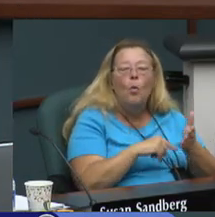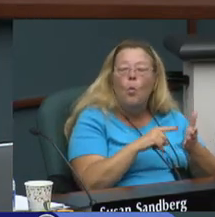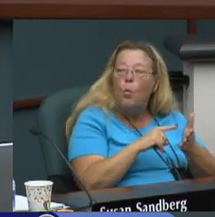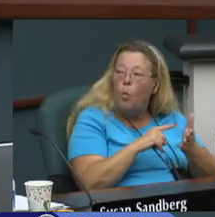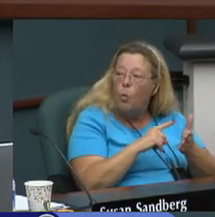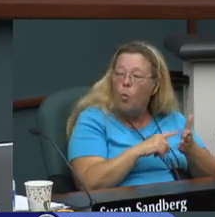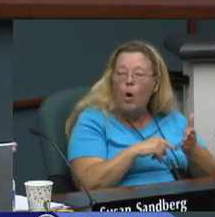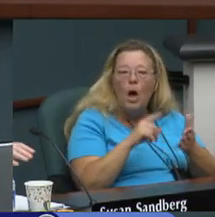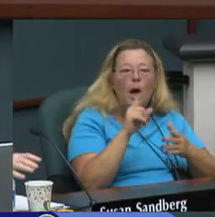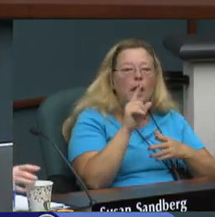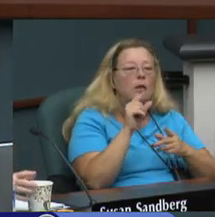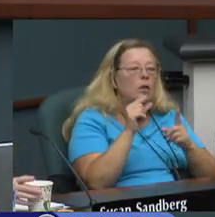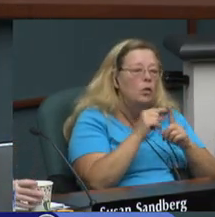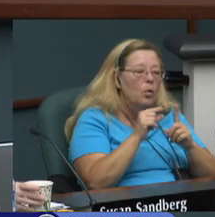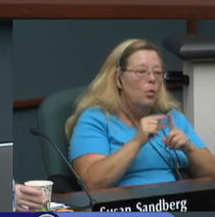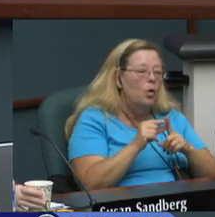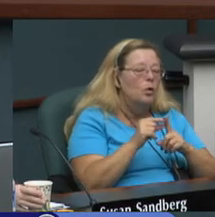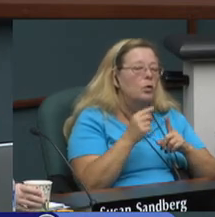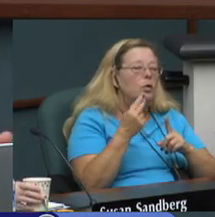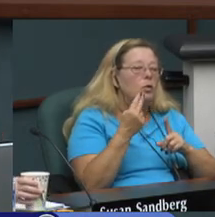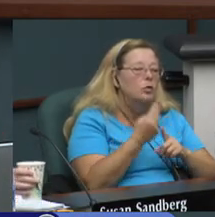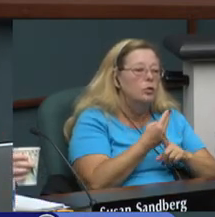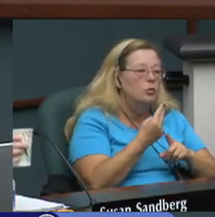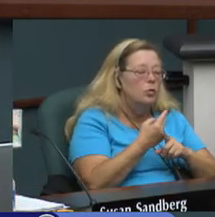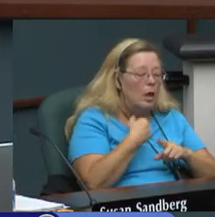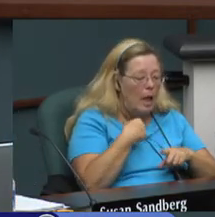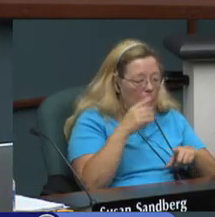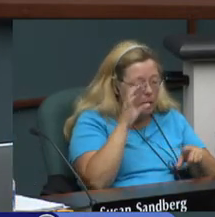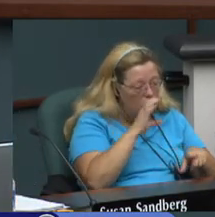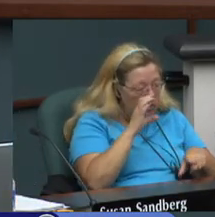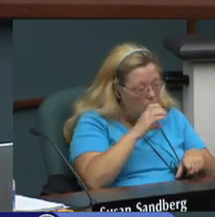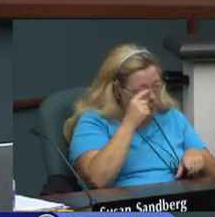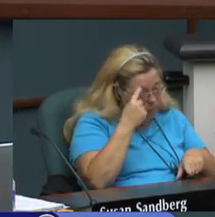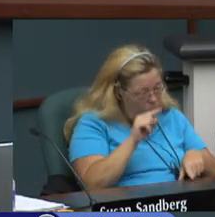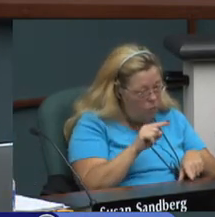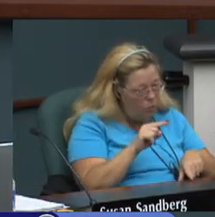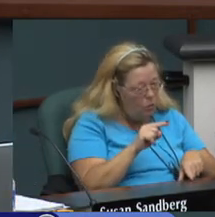the terms mentioned and I went searching for it through the new draft and I